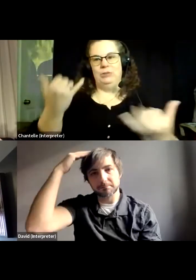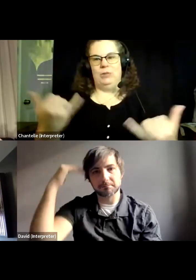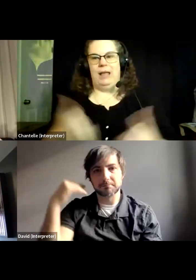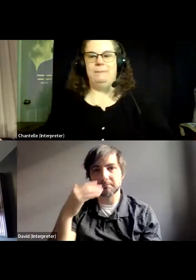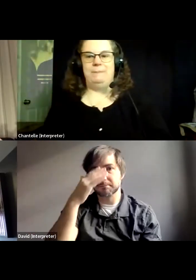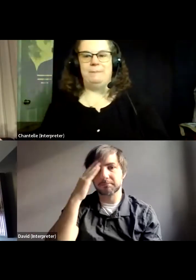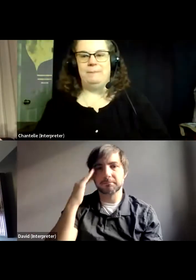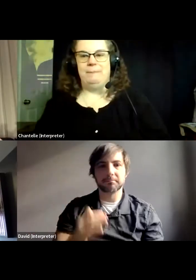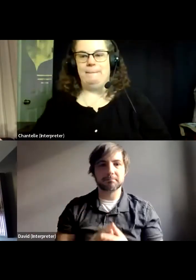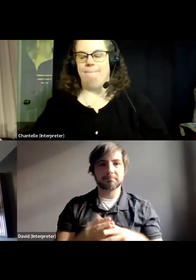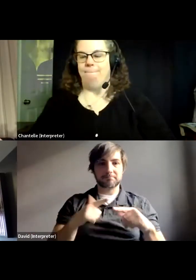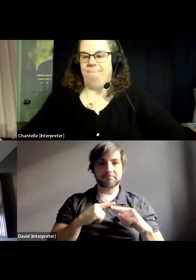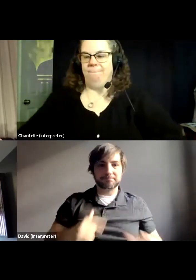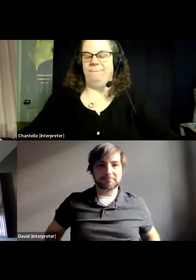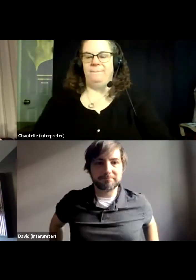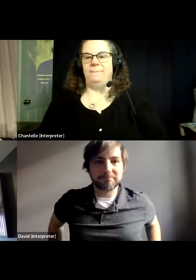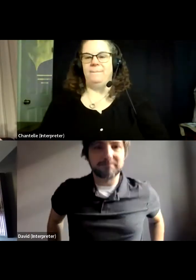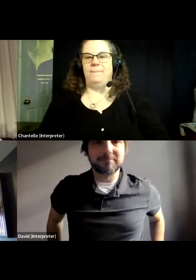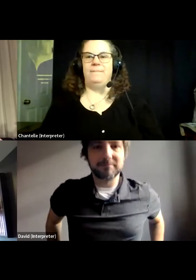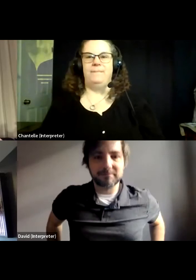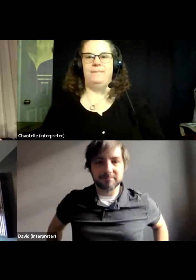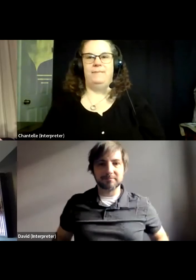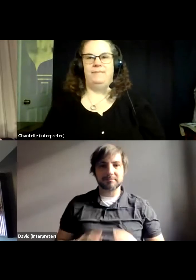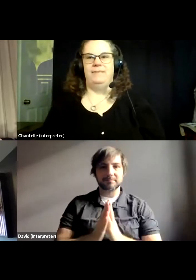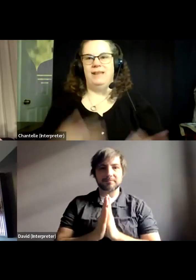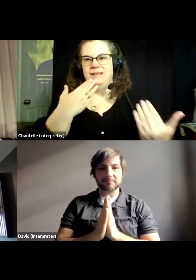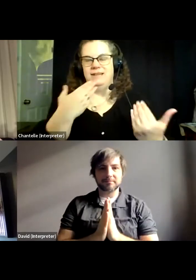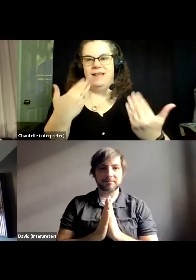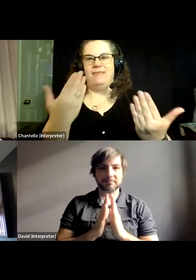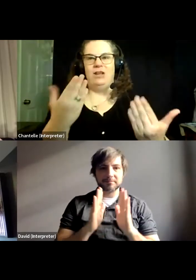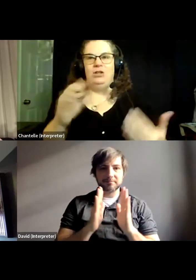Magan: Thank you, Sherri. Lauren,